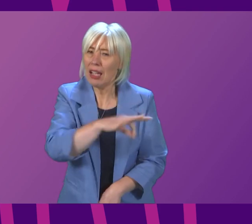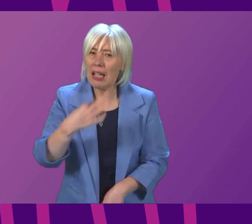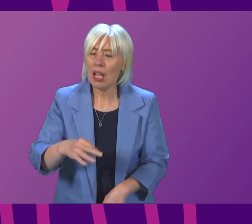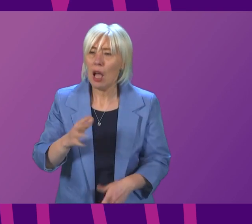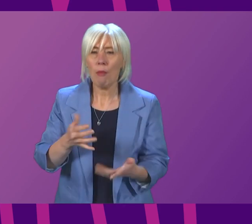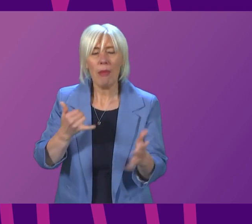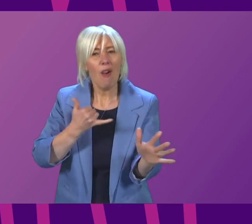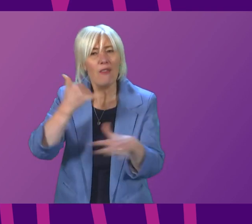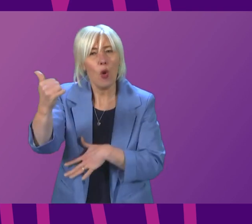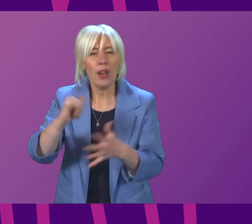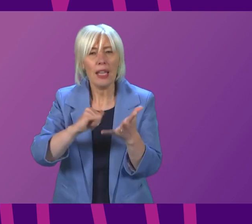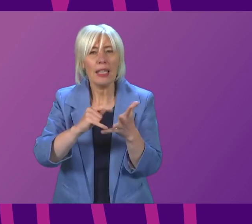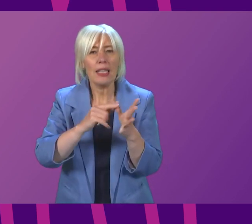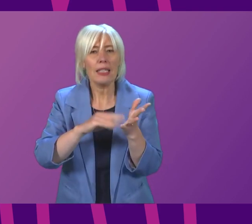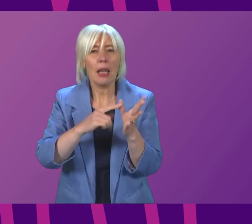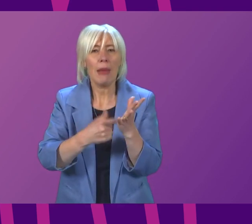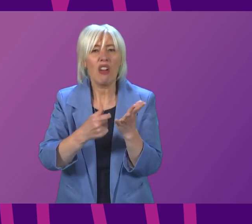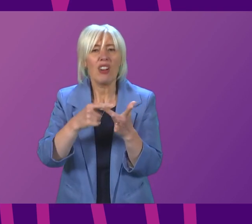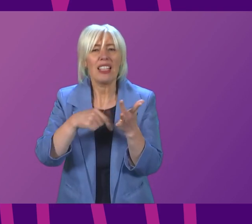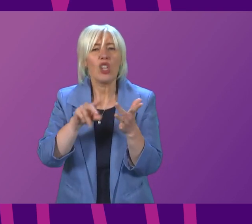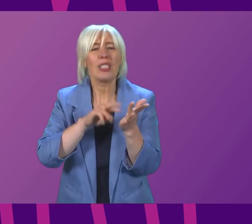Scotland phone number because they cannot get through to general practice surgeries